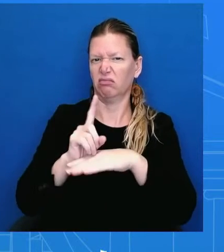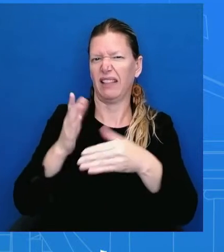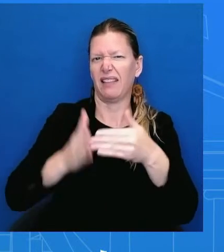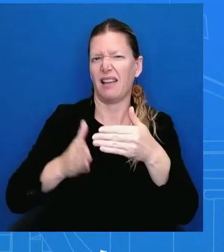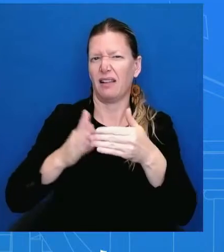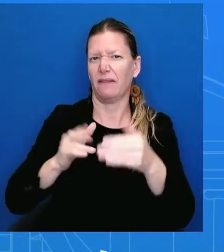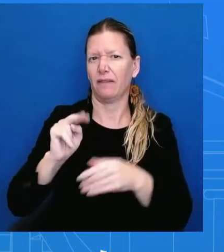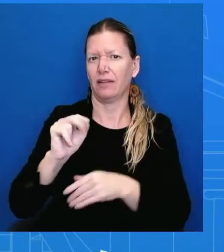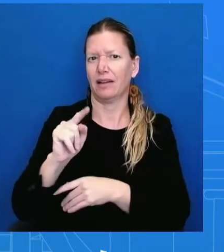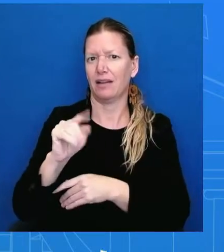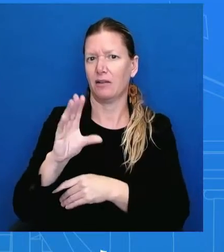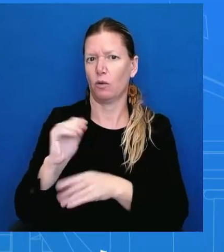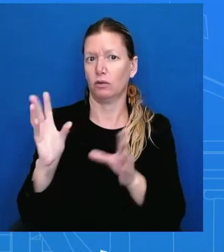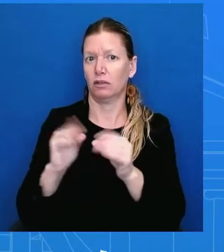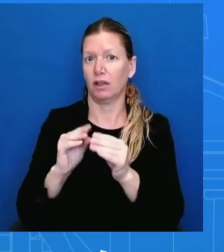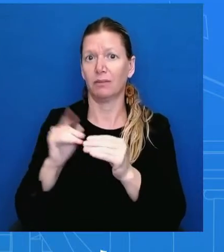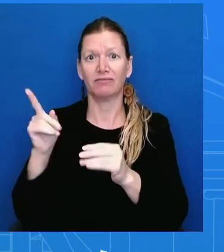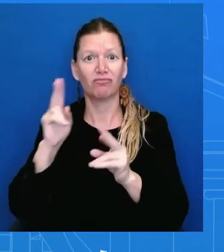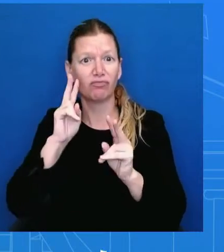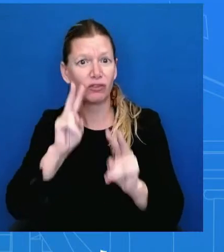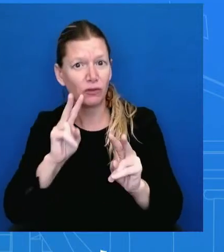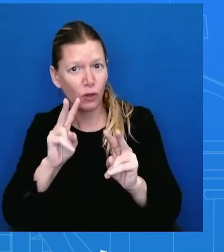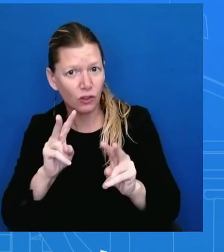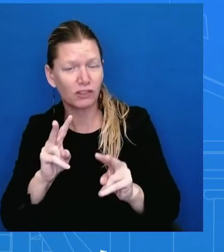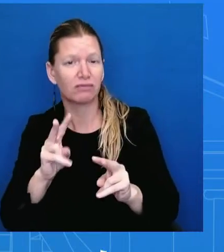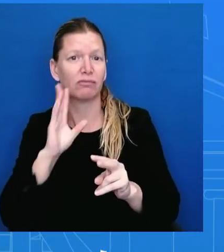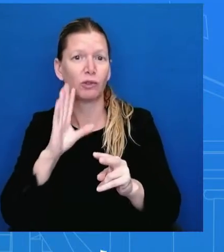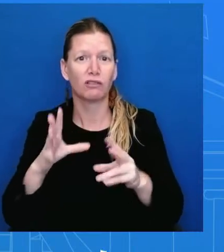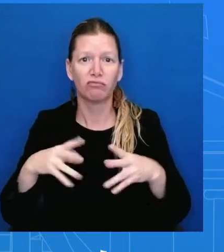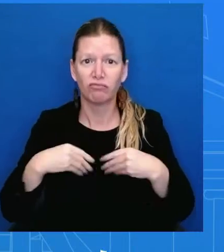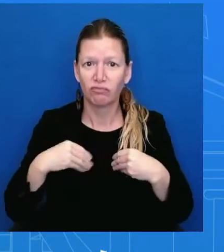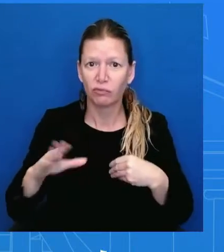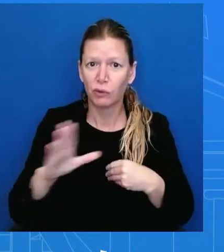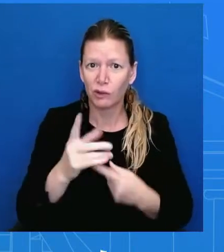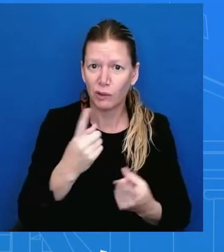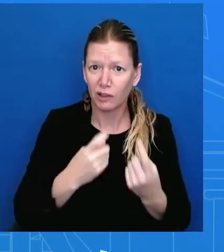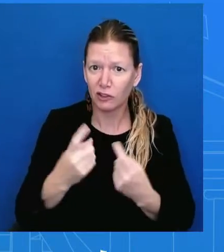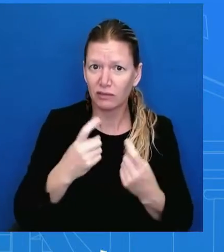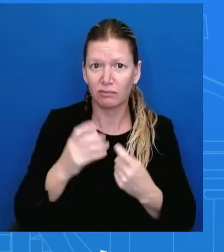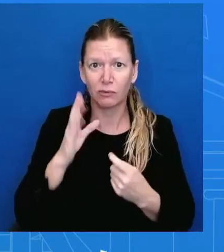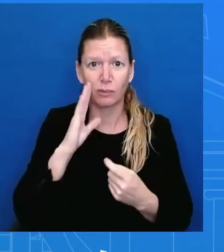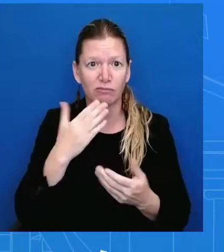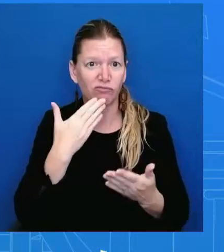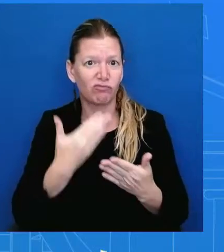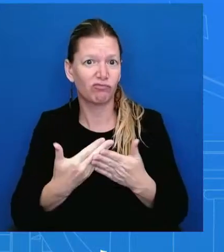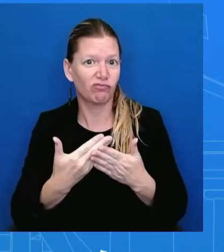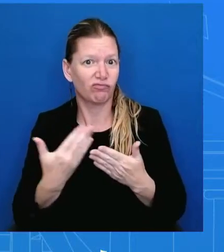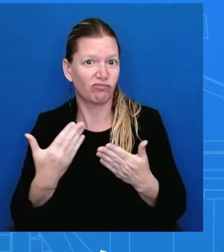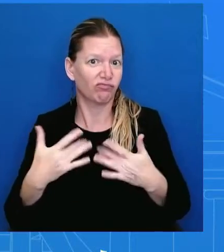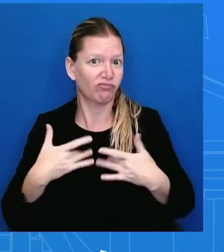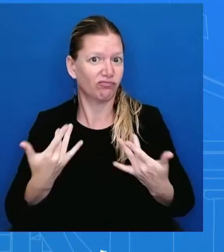The Press: Karine -- (Cross-talk.) The Press: Karine, something different. Ms. Jean-Pierre: I know, I know, I know. The Press: Karine -- The Press: Karine -- The Press: Karine -- -- The Press: Karine, I have two questions. Ms. Jean-Pierre: Yes.